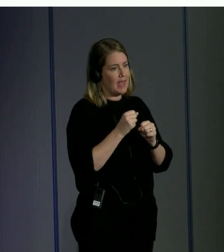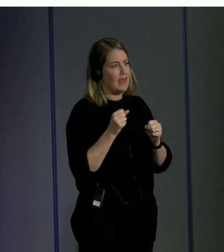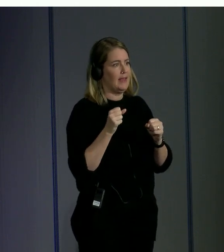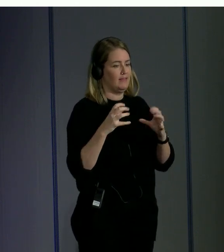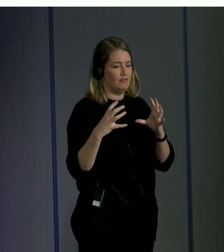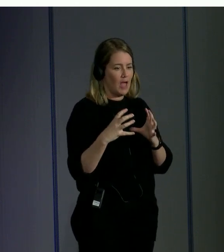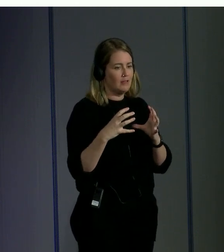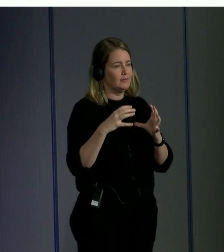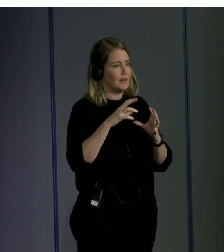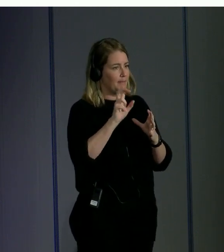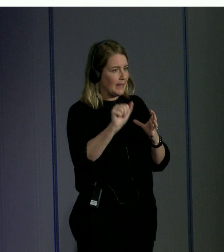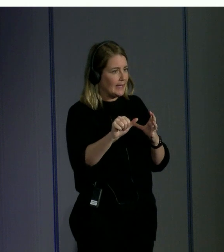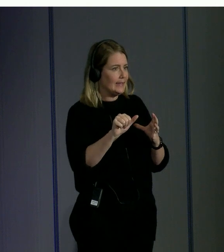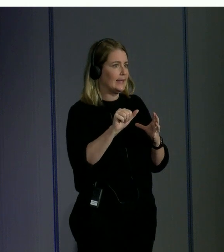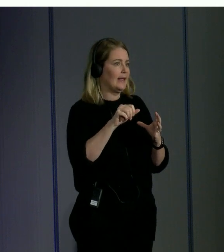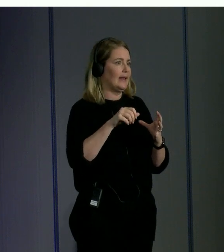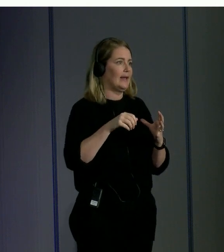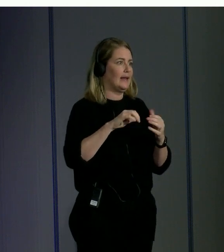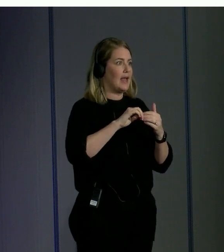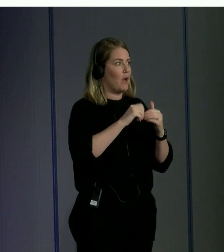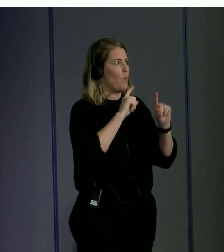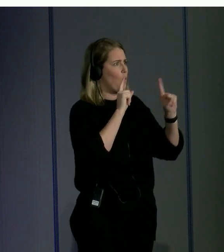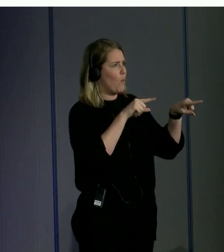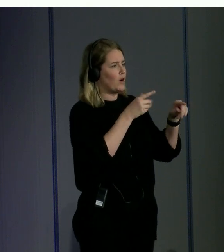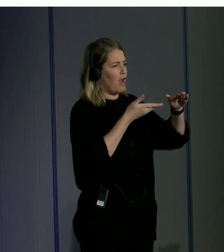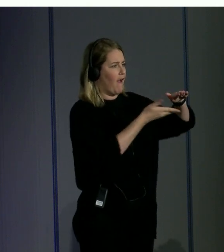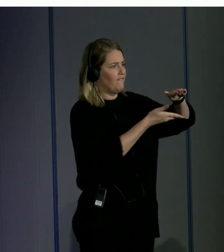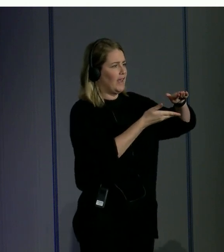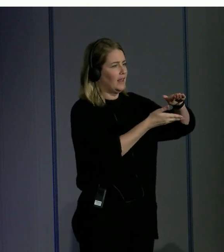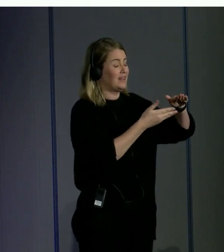logistics of ordering ovens and it's hard.